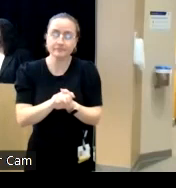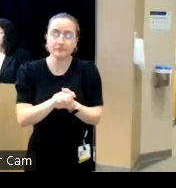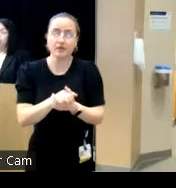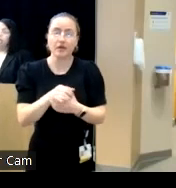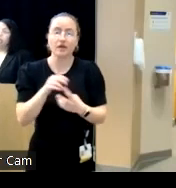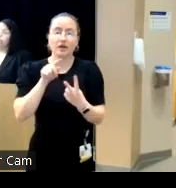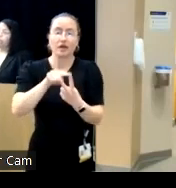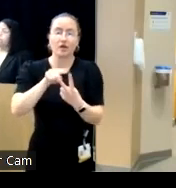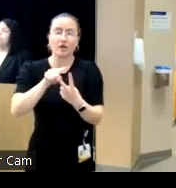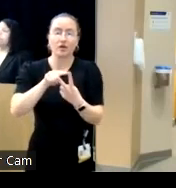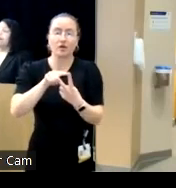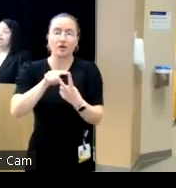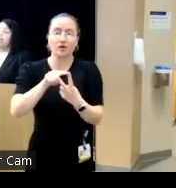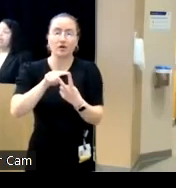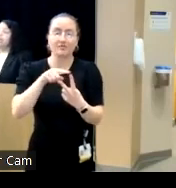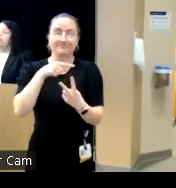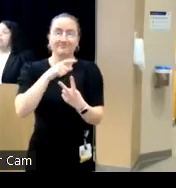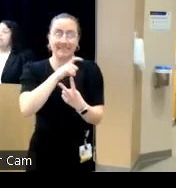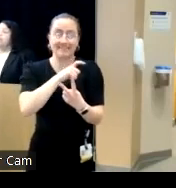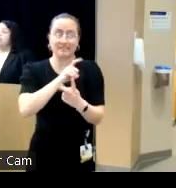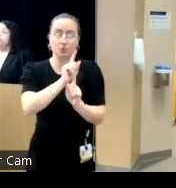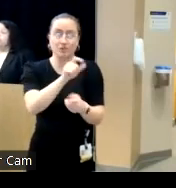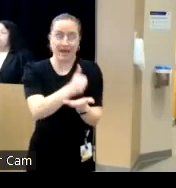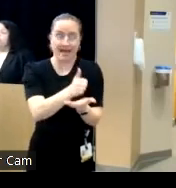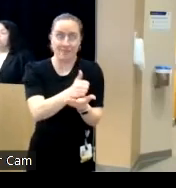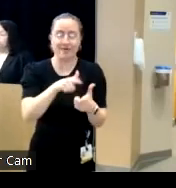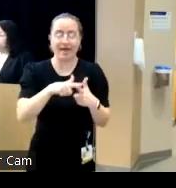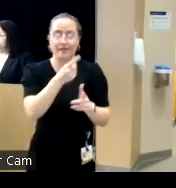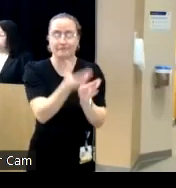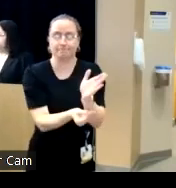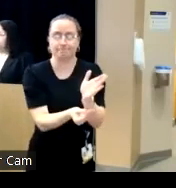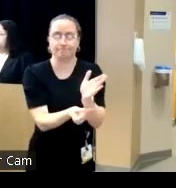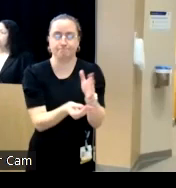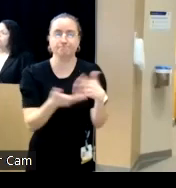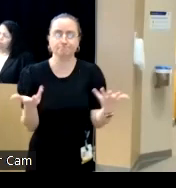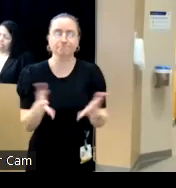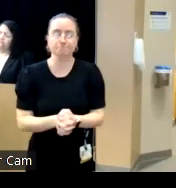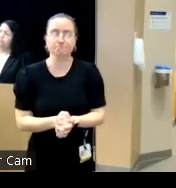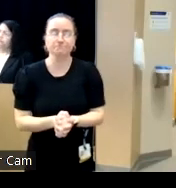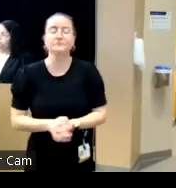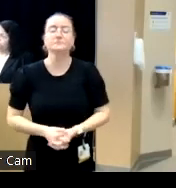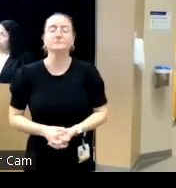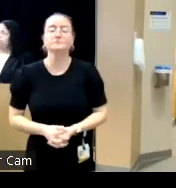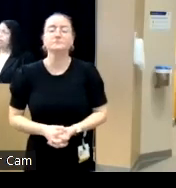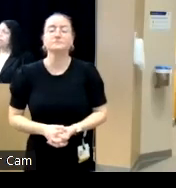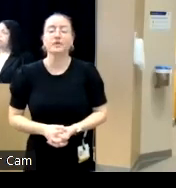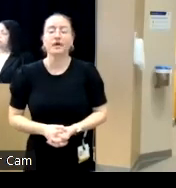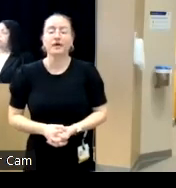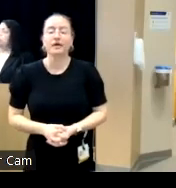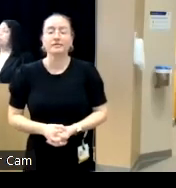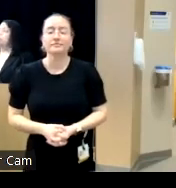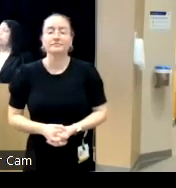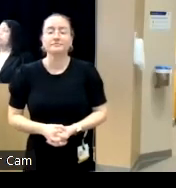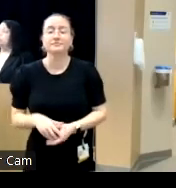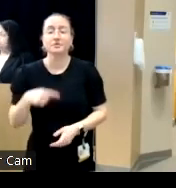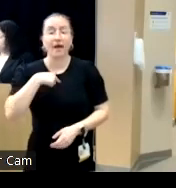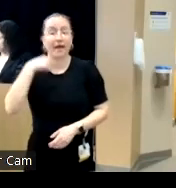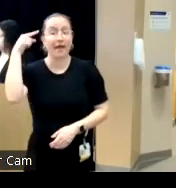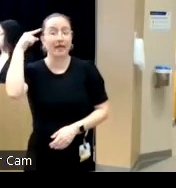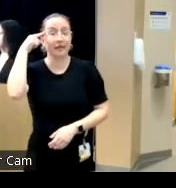her and subsequently died in that scenario so I believe that in many ways the system is not just